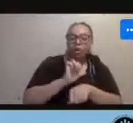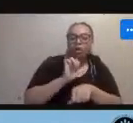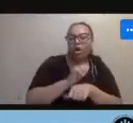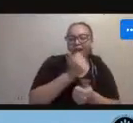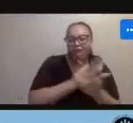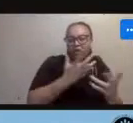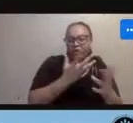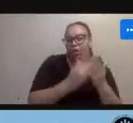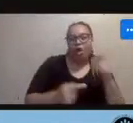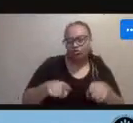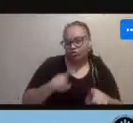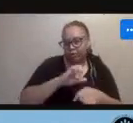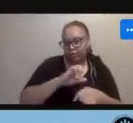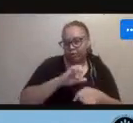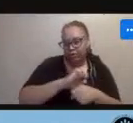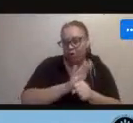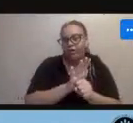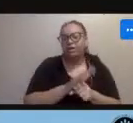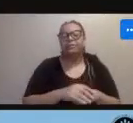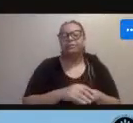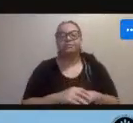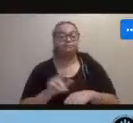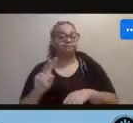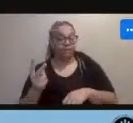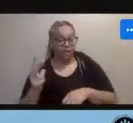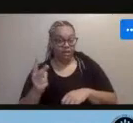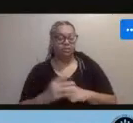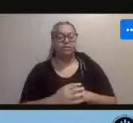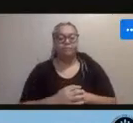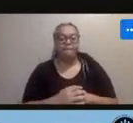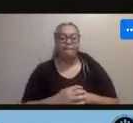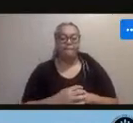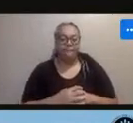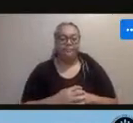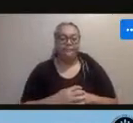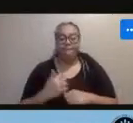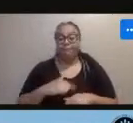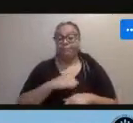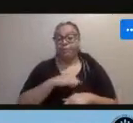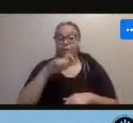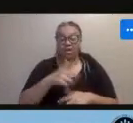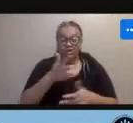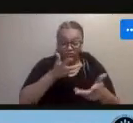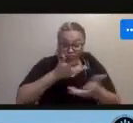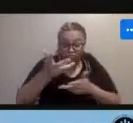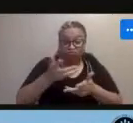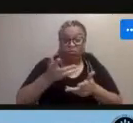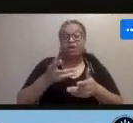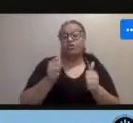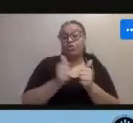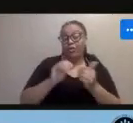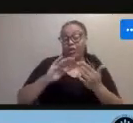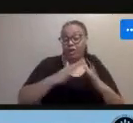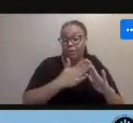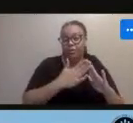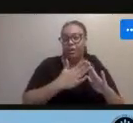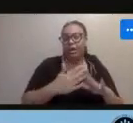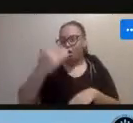THE ATTENTION THEY NEED TO TO BRIDGE THAT GAP AND TO WORK ON THE LOSSES THAT HAPPENED DURING